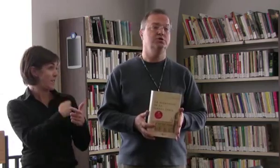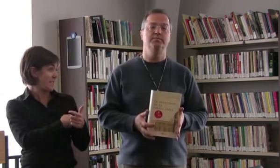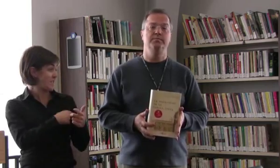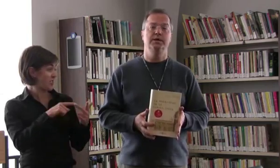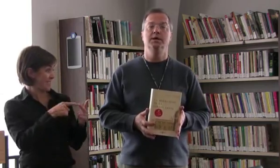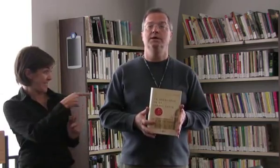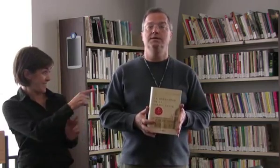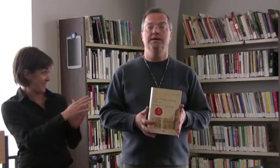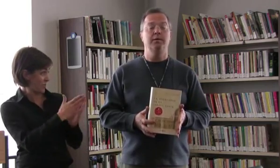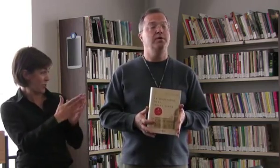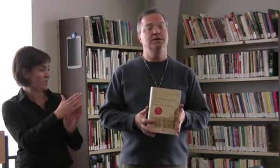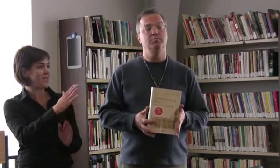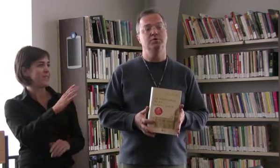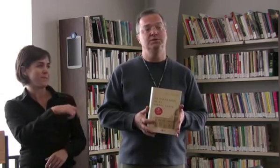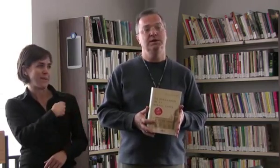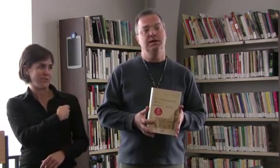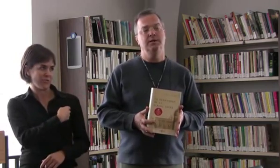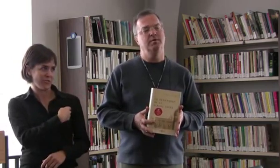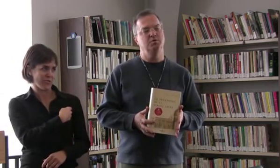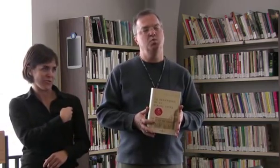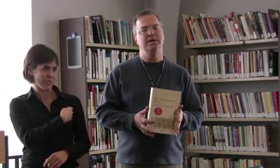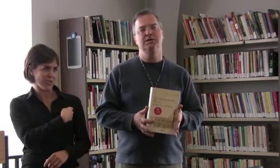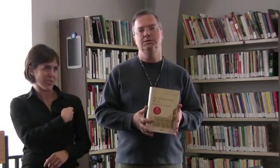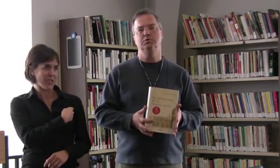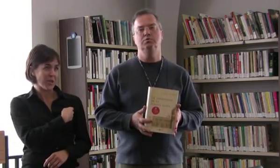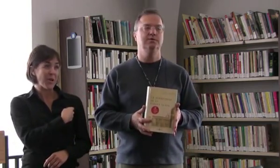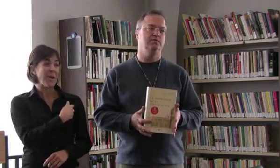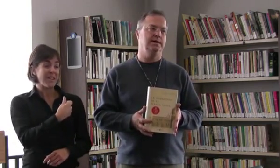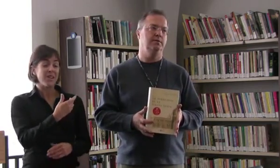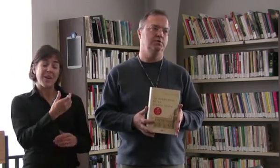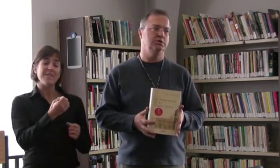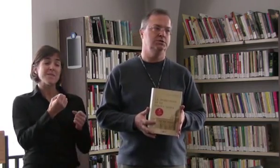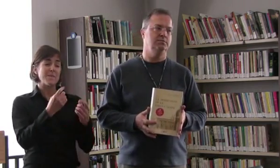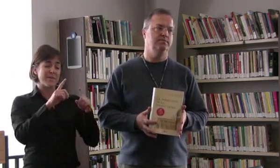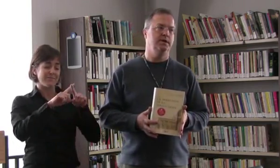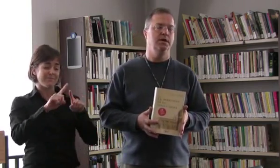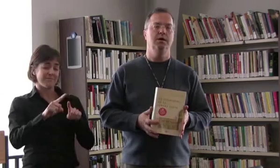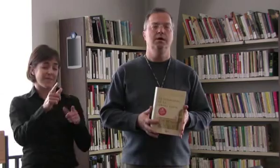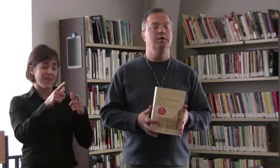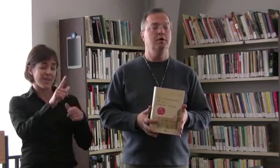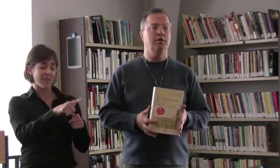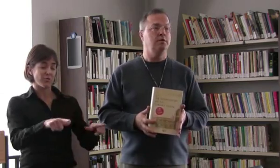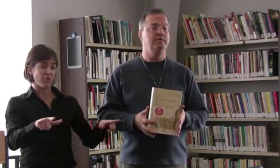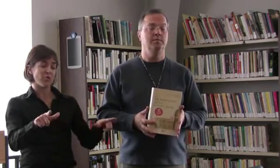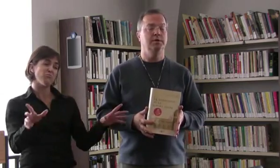including Arabic, Chinese and Spanish. The library has books